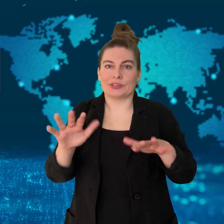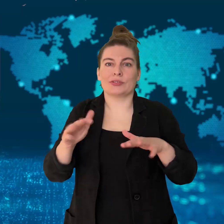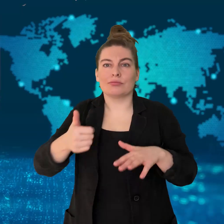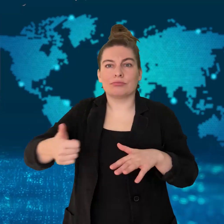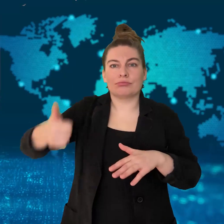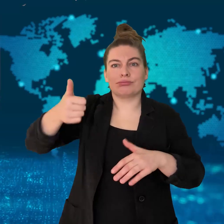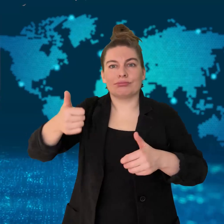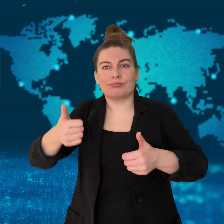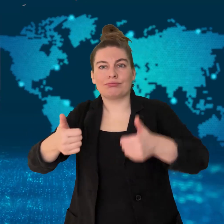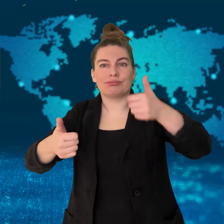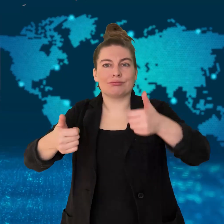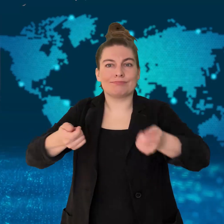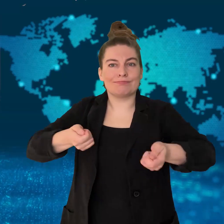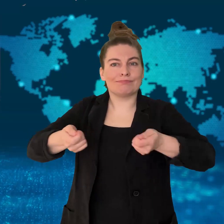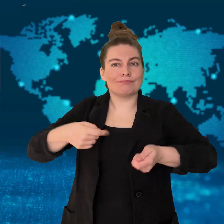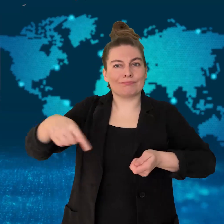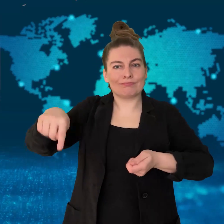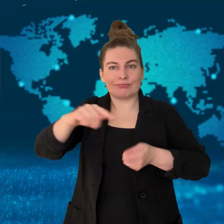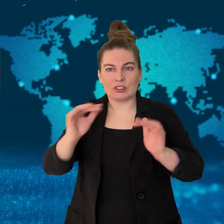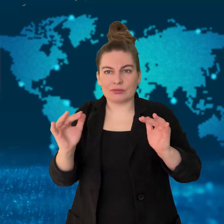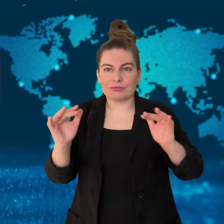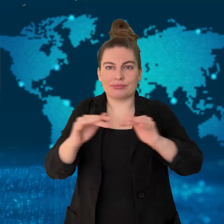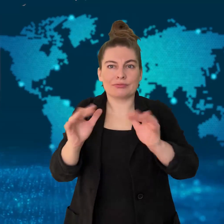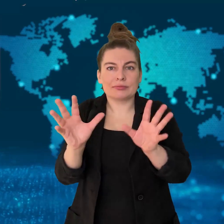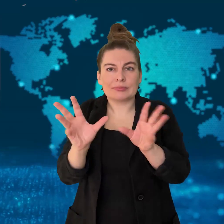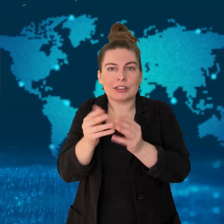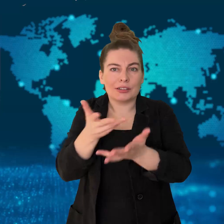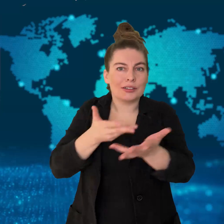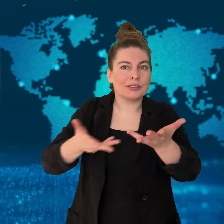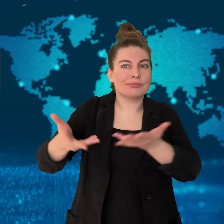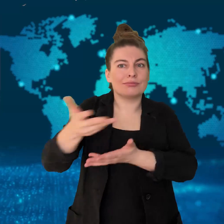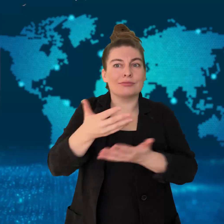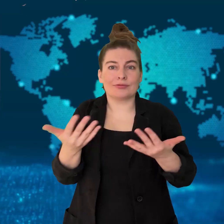reinstating the aid, and a meeting between